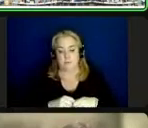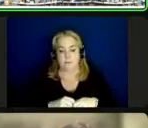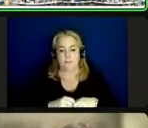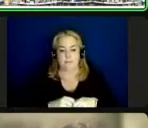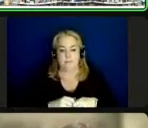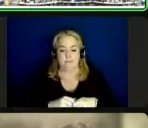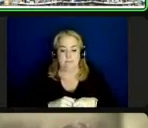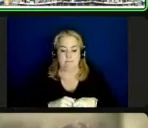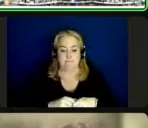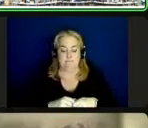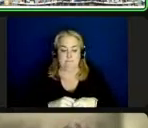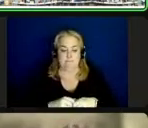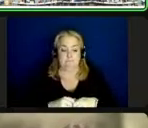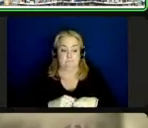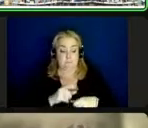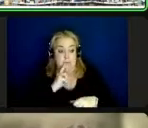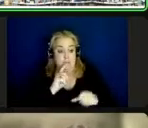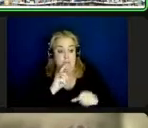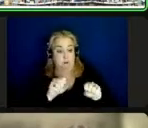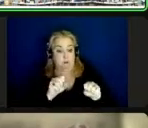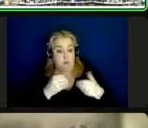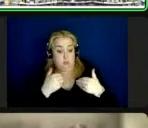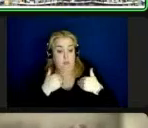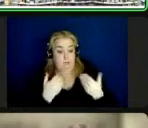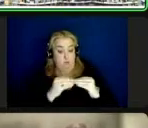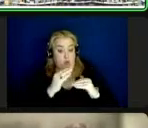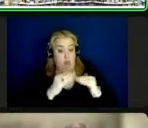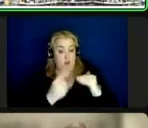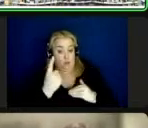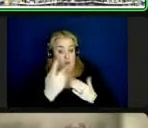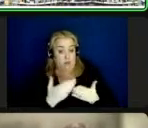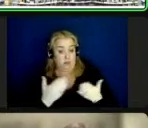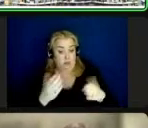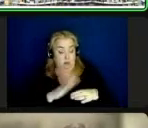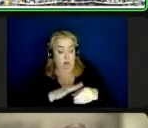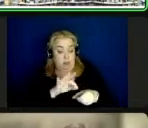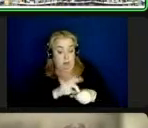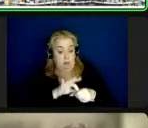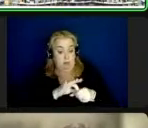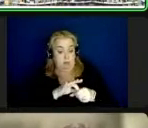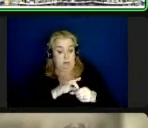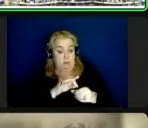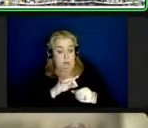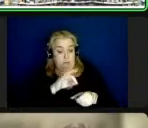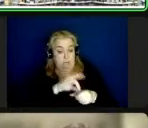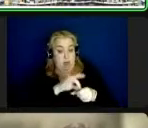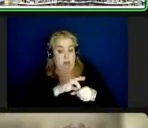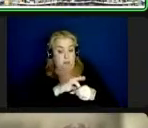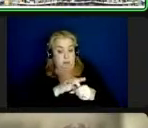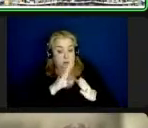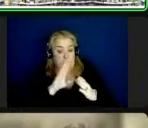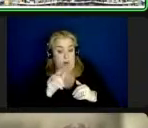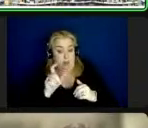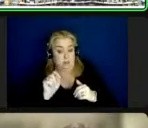THEY WERE PASSING DEADLINE BUT YOU WOULD HAVE TO BE A GENERAL ELECTION MAYOR.